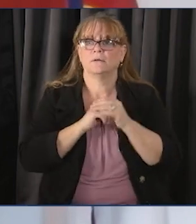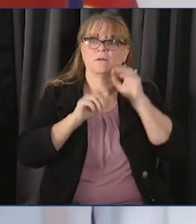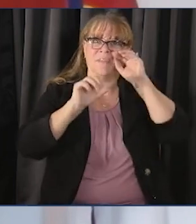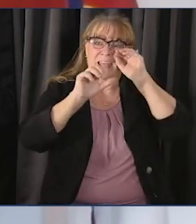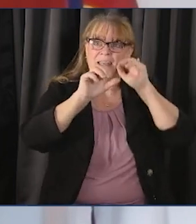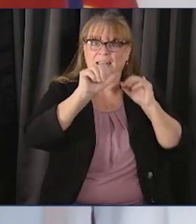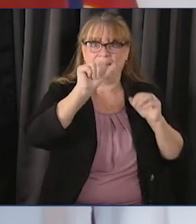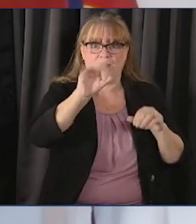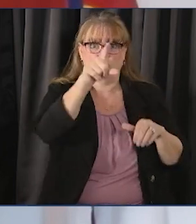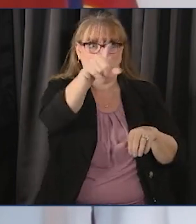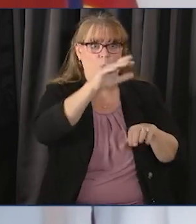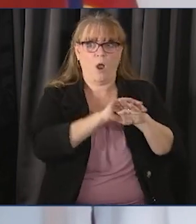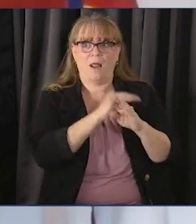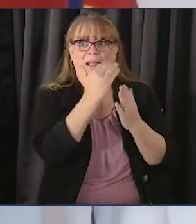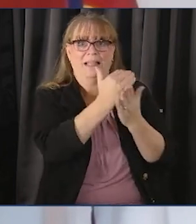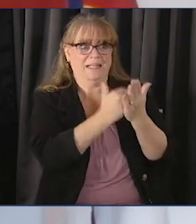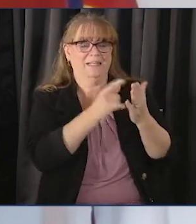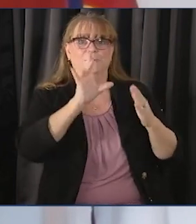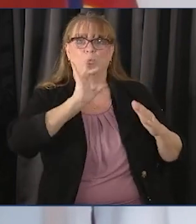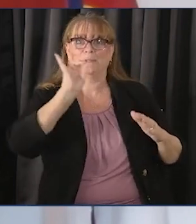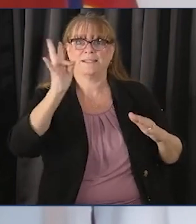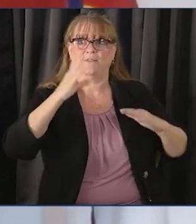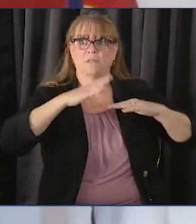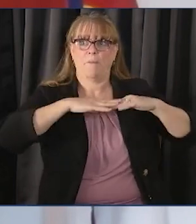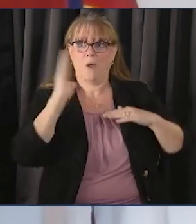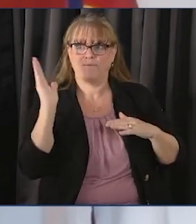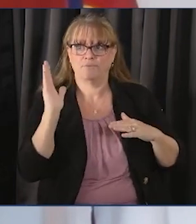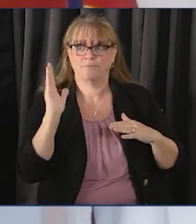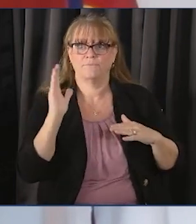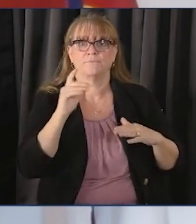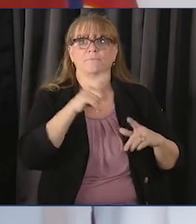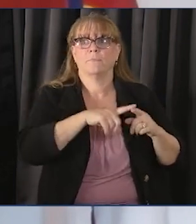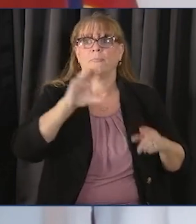on vaccine providers. It's very simple, it's easy.